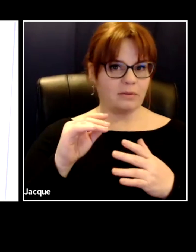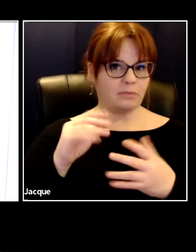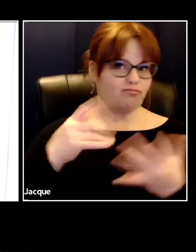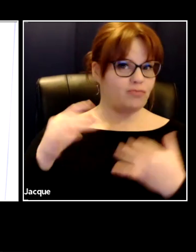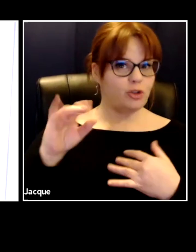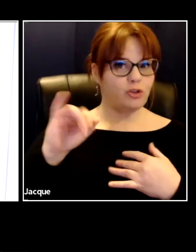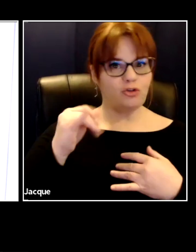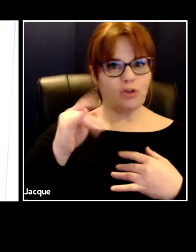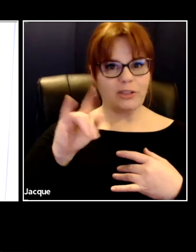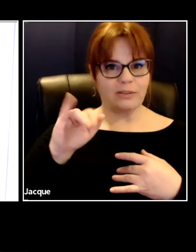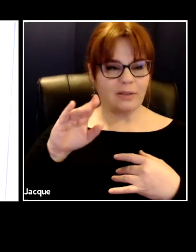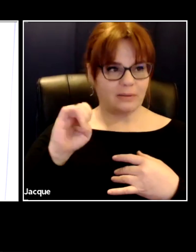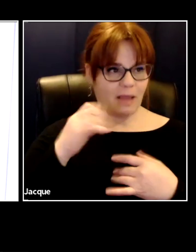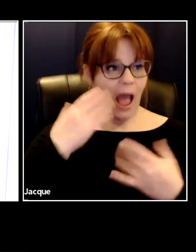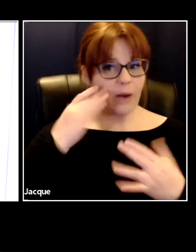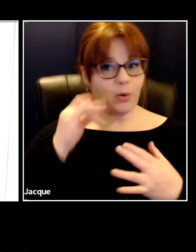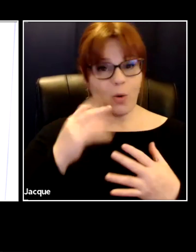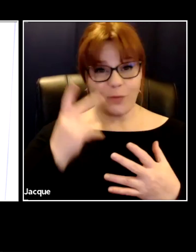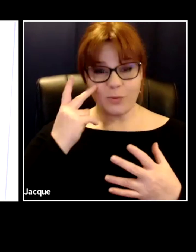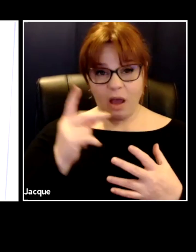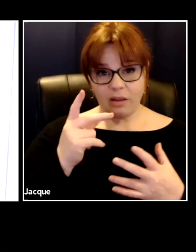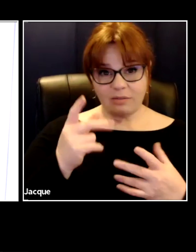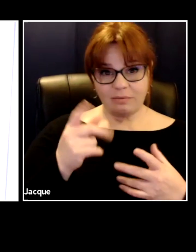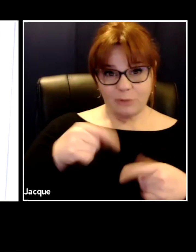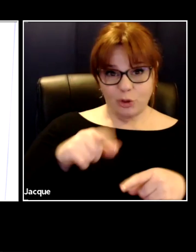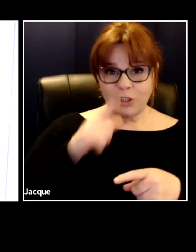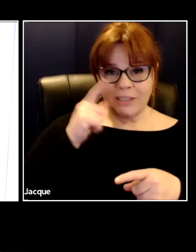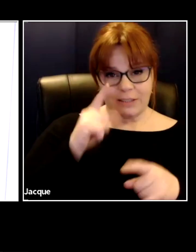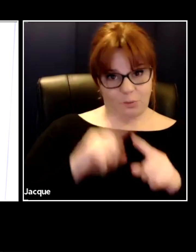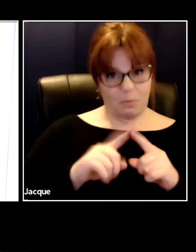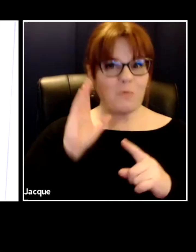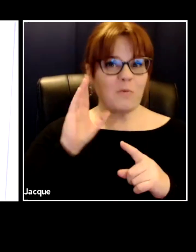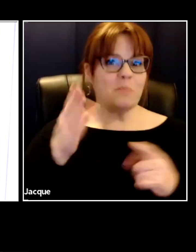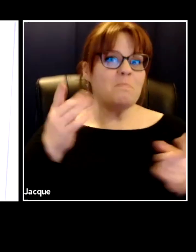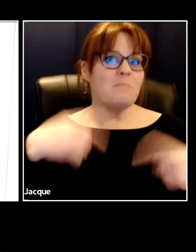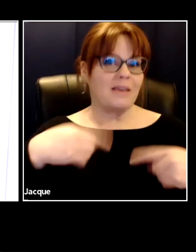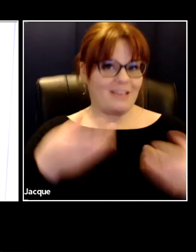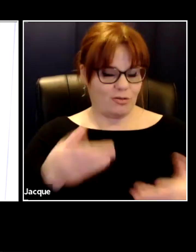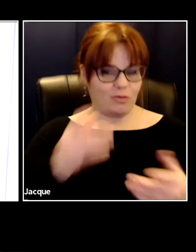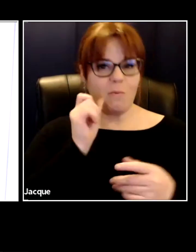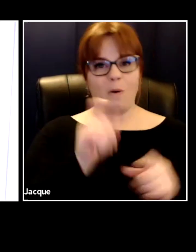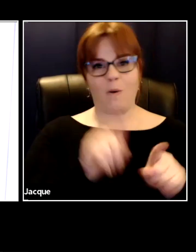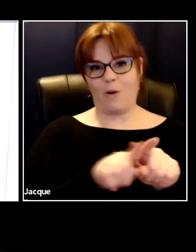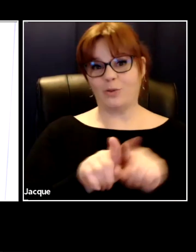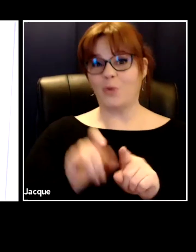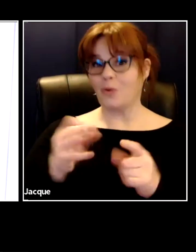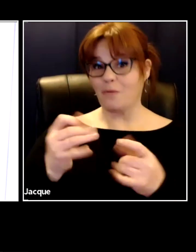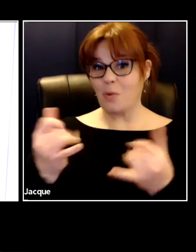but it's going to be here tomorrow as well. And if you want to play around, let us know. We'll have a